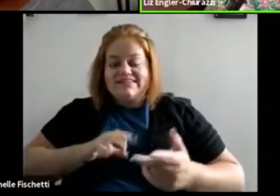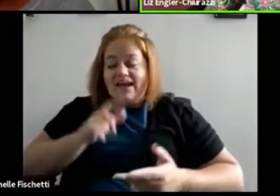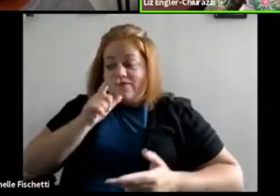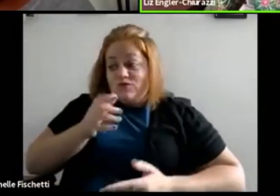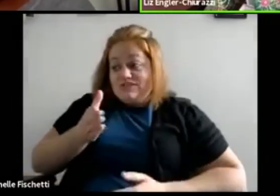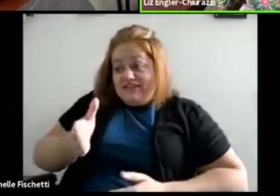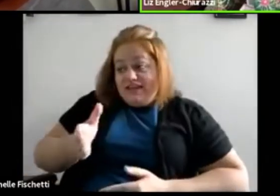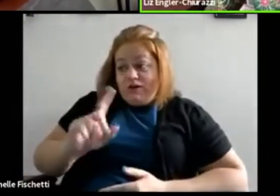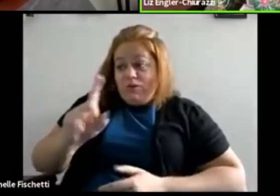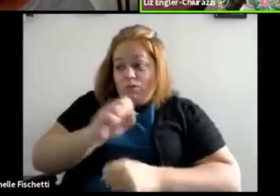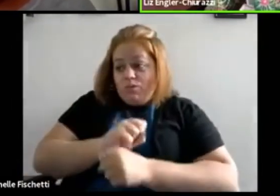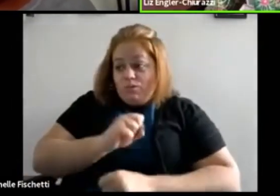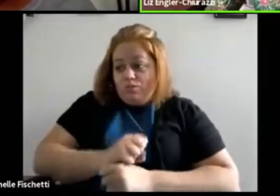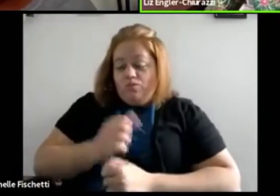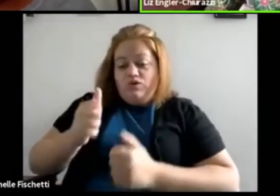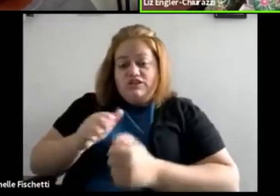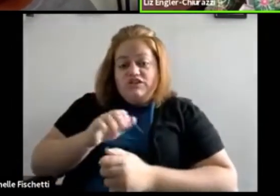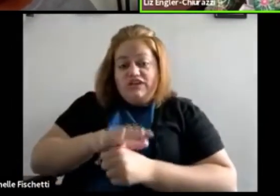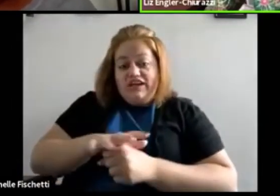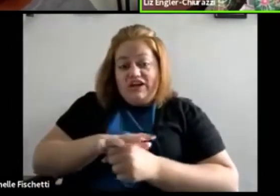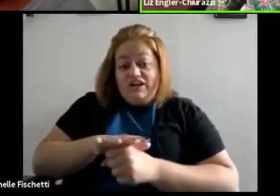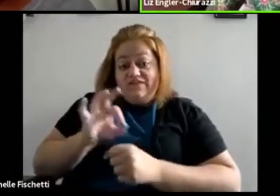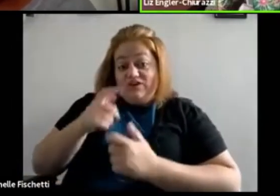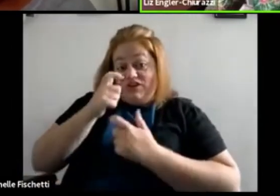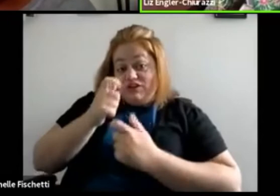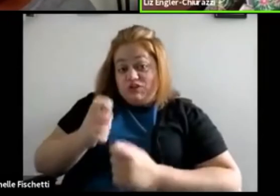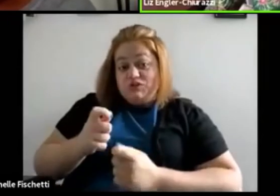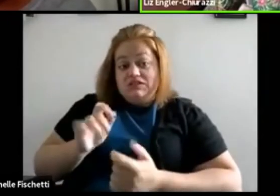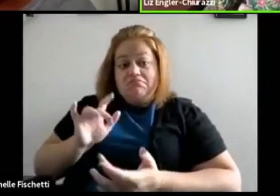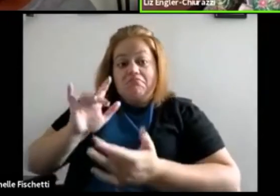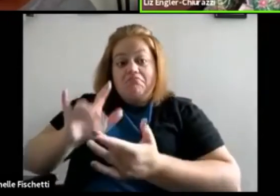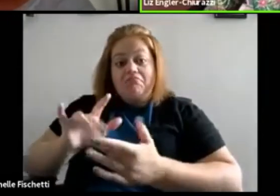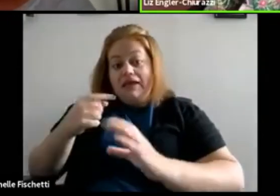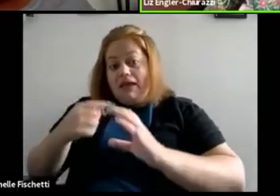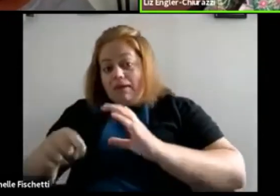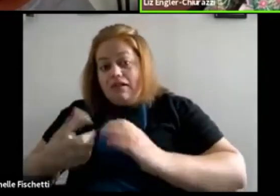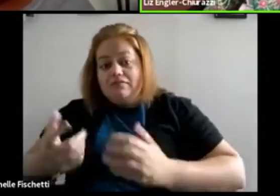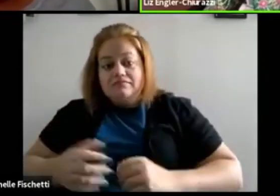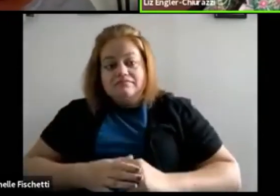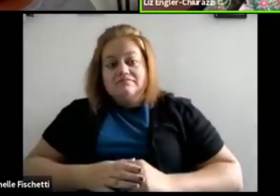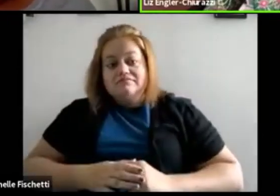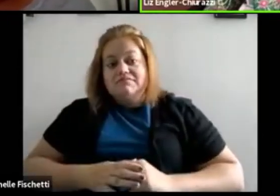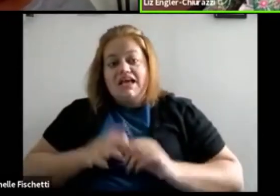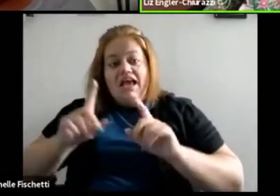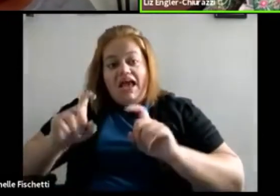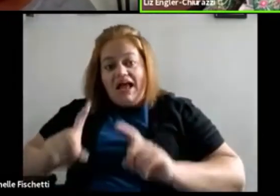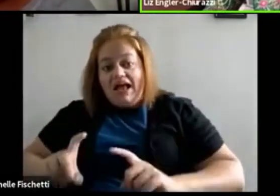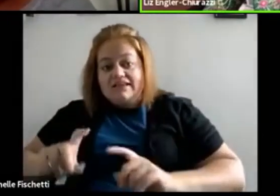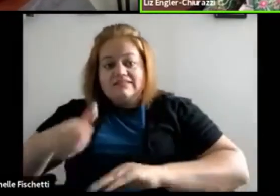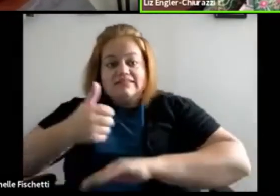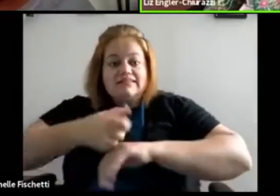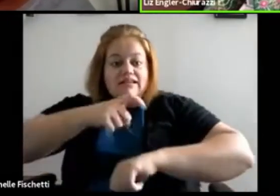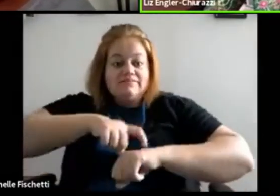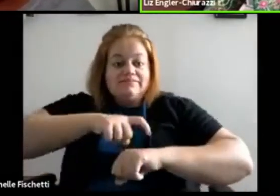and if there's an area that's interesting to you, send them an email. Ask them if you can talk more with them about their career and how they got